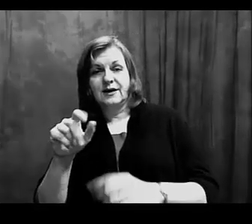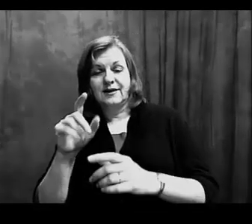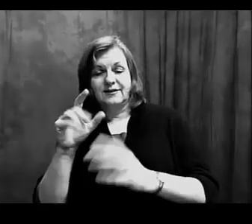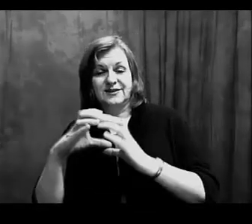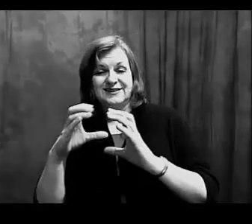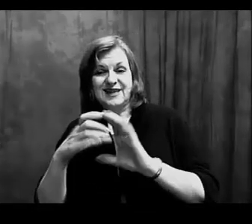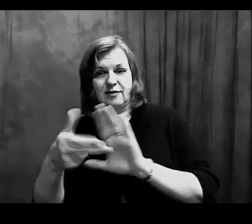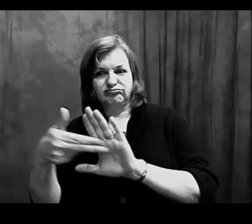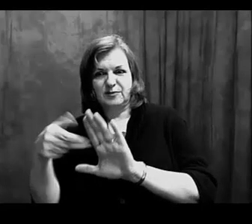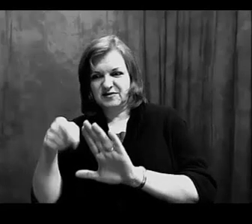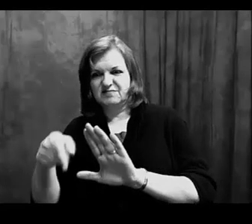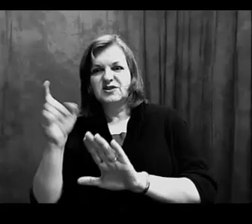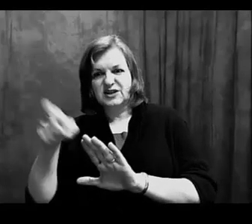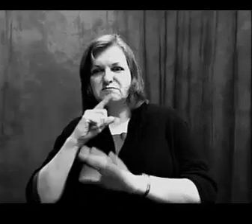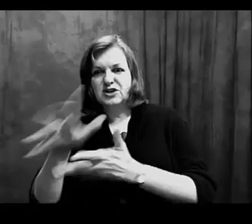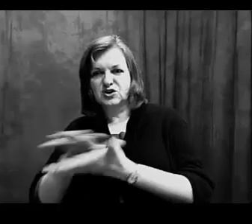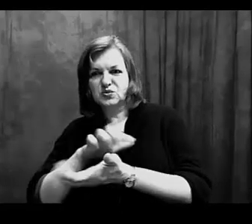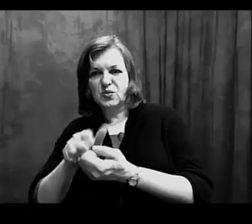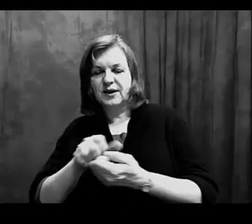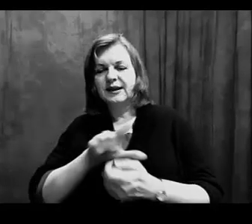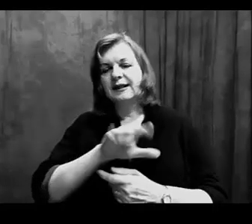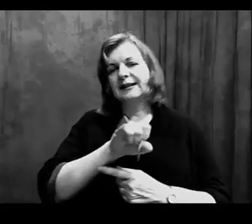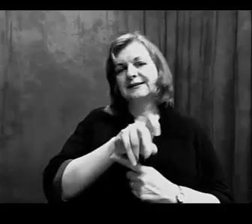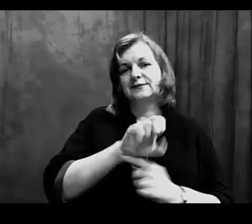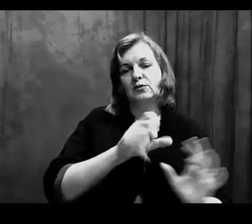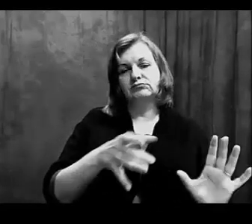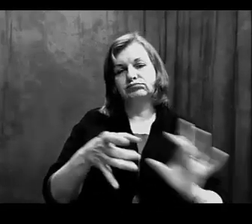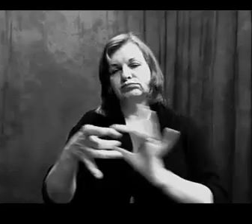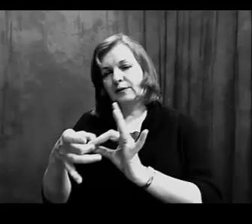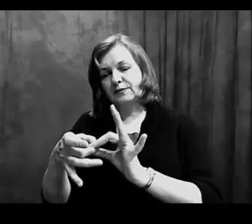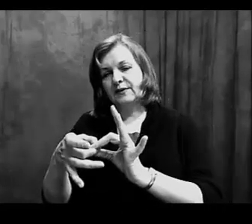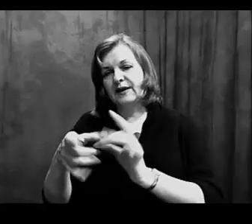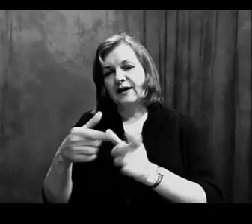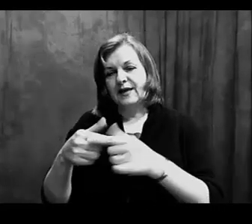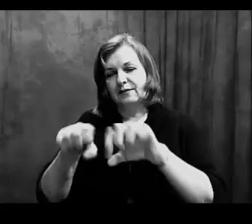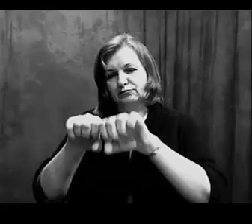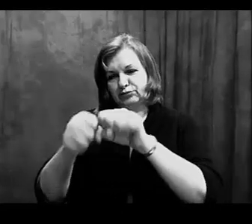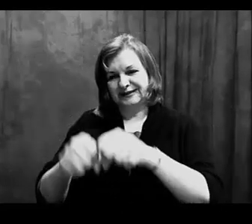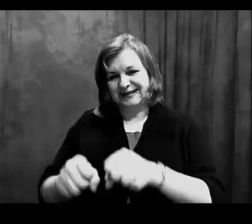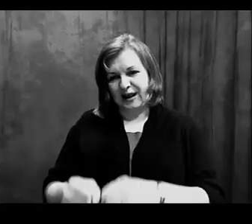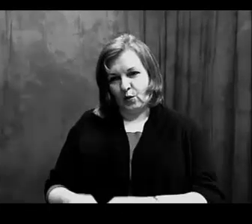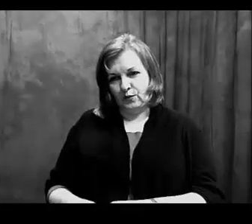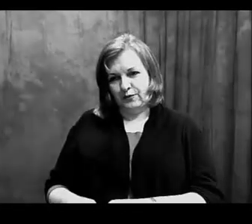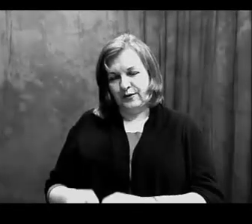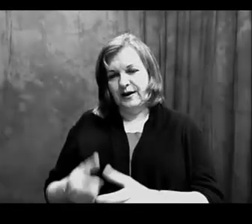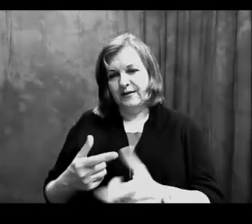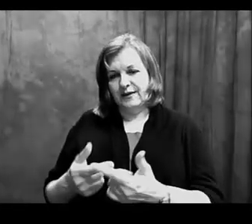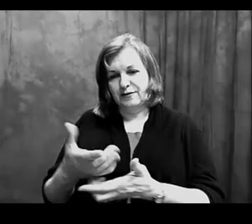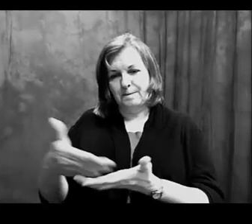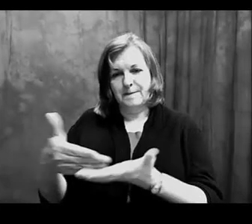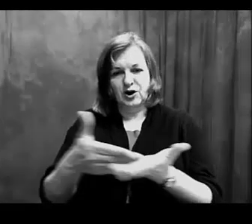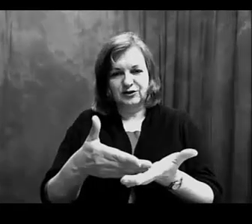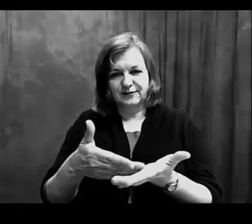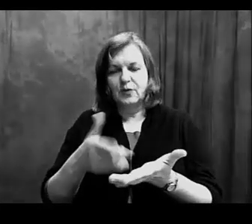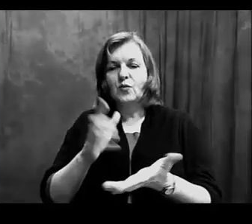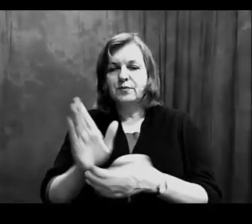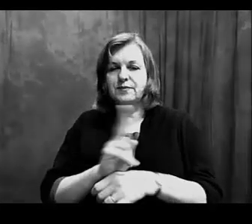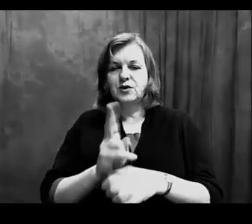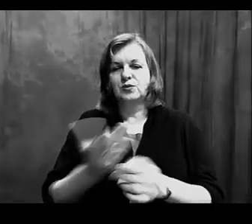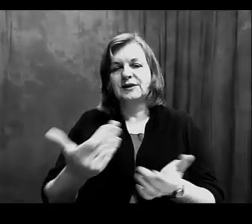that cell targeted it for destruction -- the lysosome comes in breaks it down those pieces from the